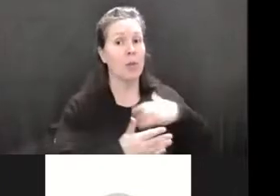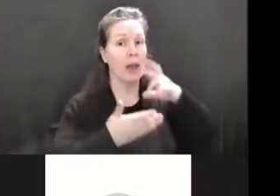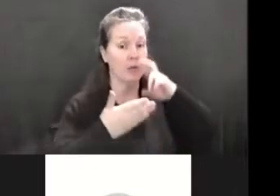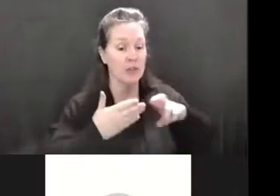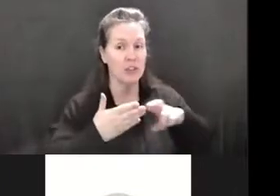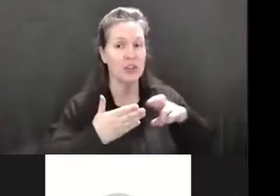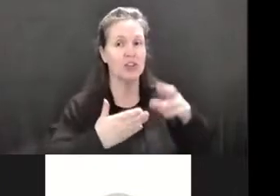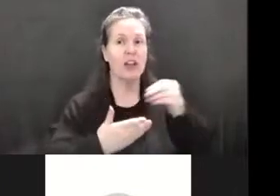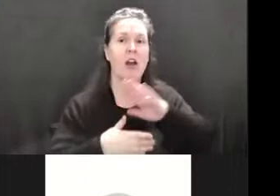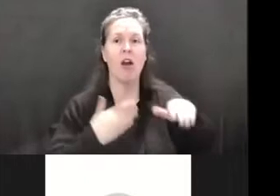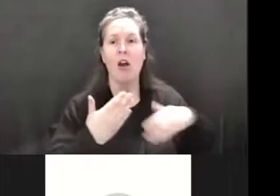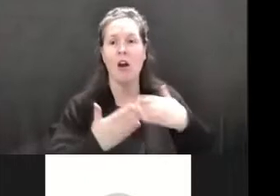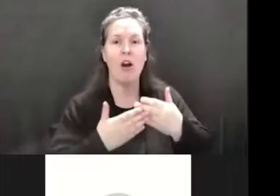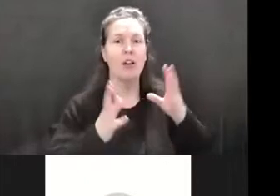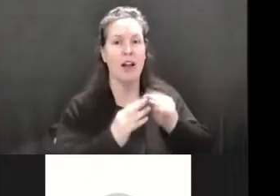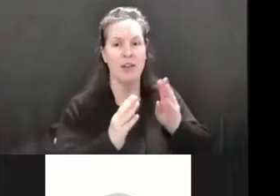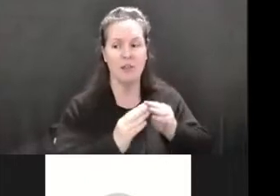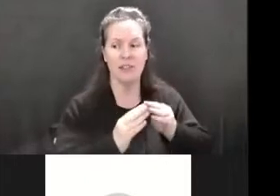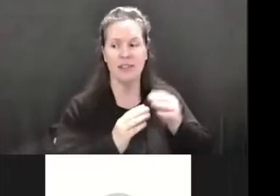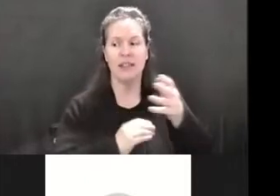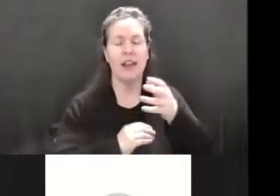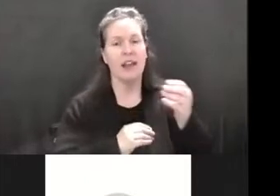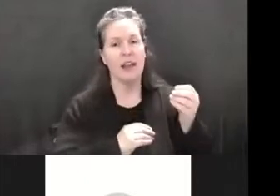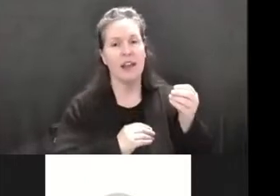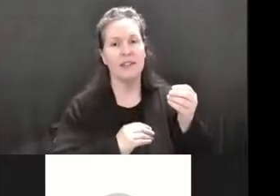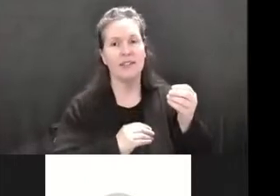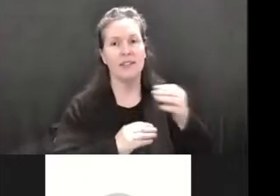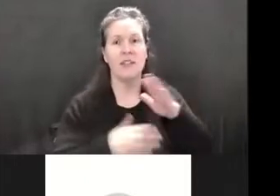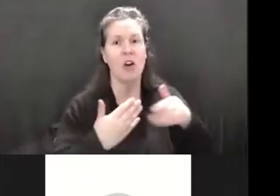and all the conferences and all that stuff,